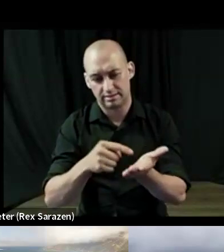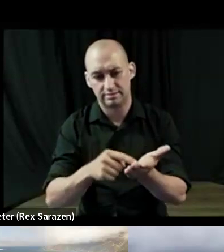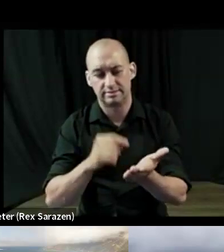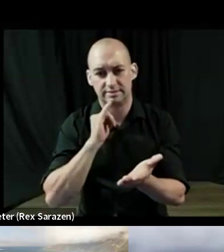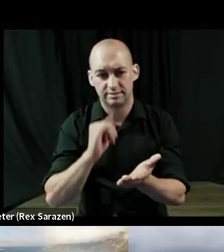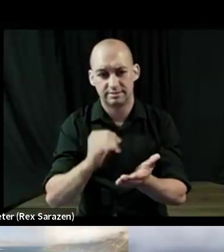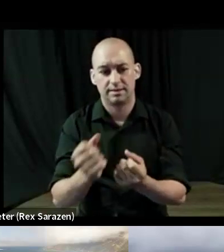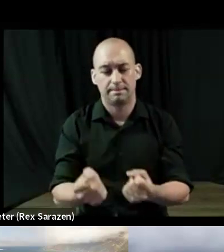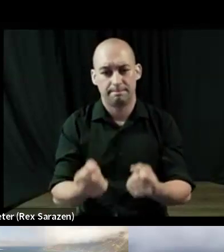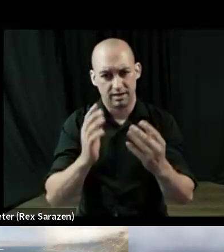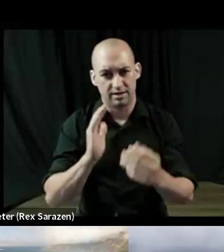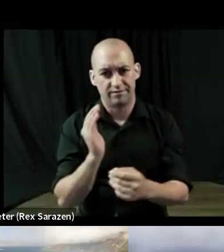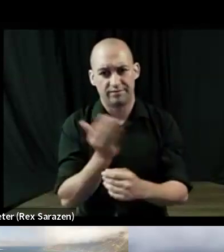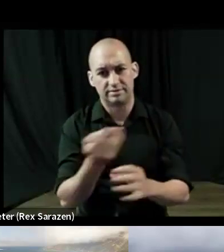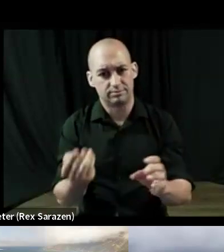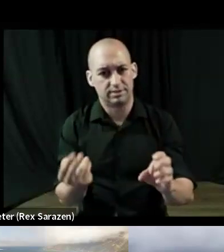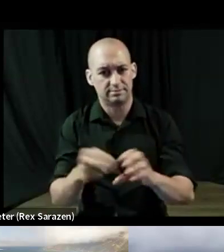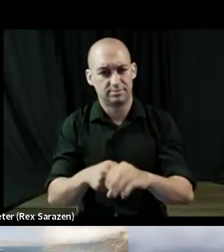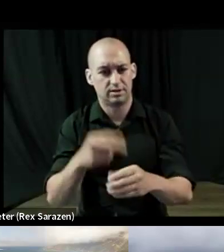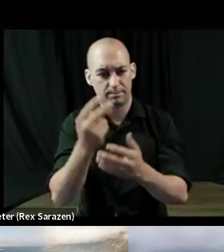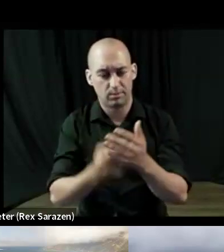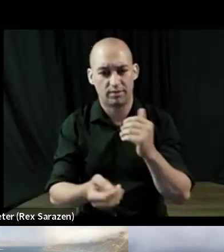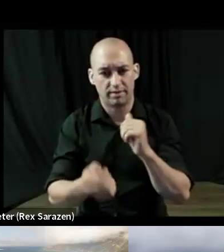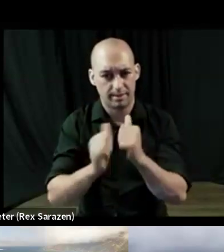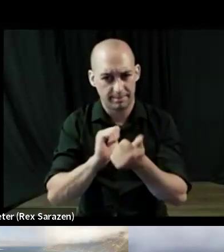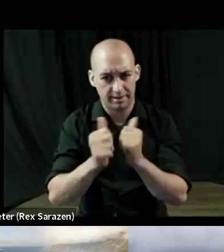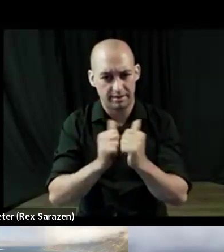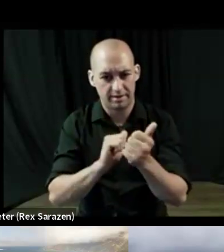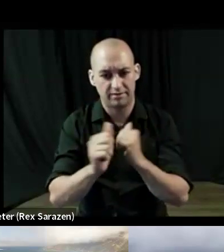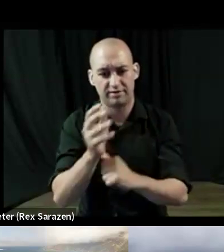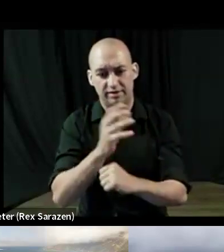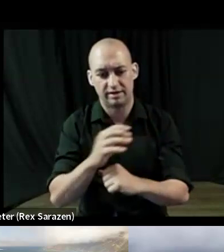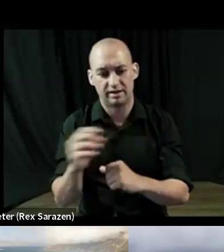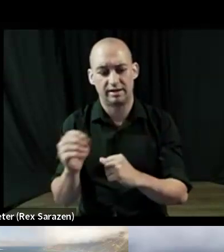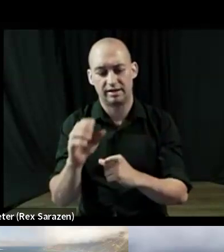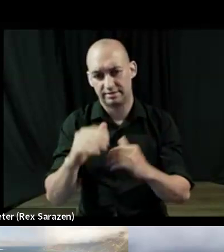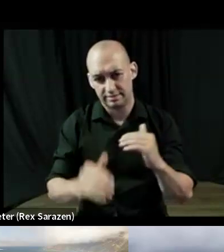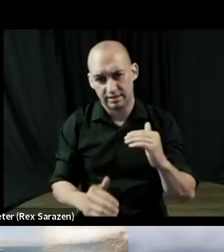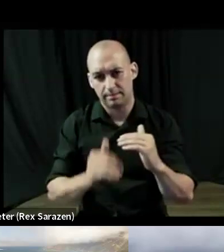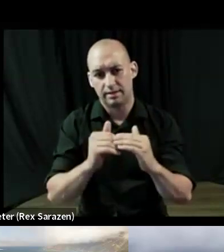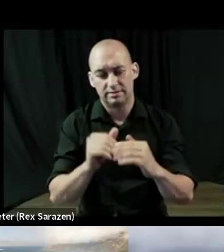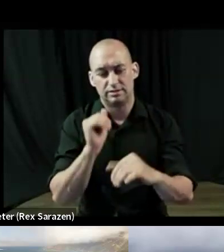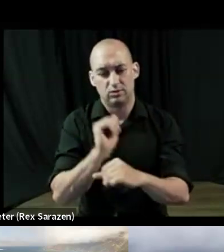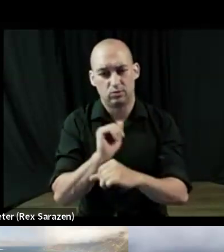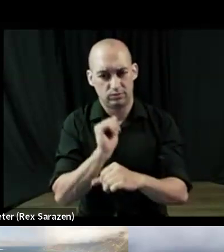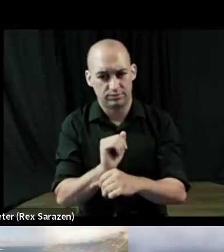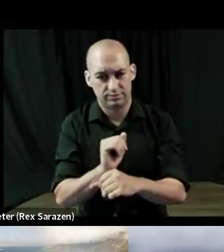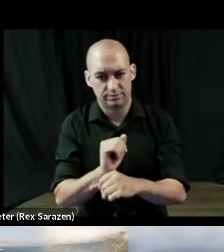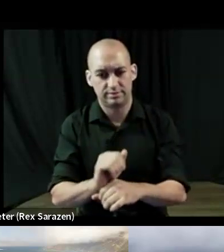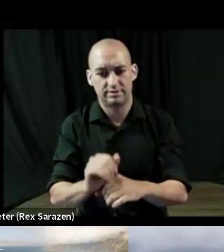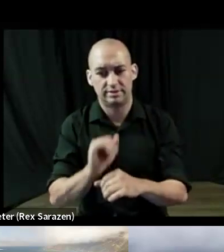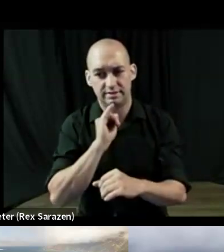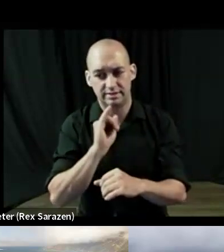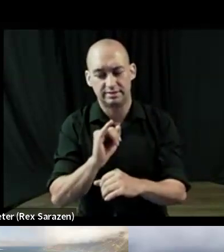are participating in both the competitive and the capacity work. It is going to be really hard, and